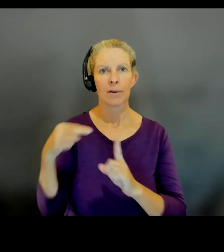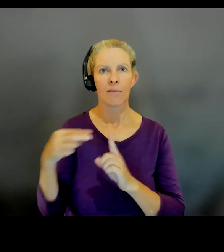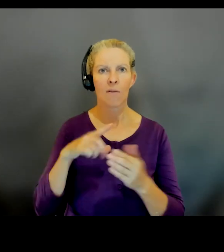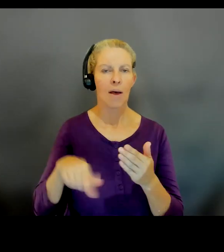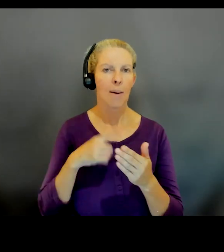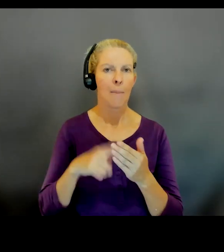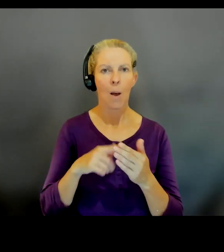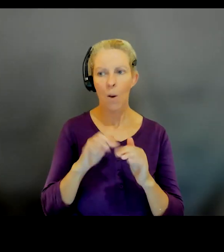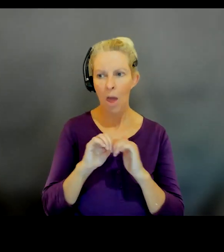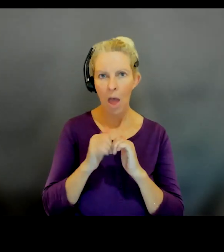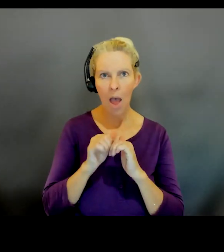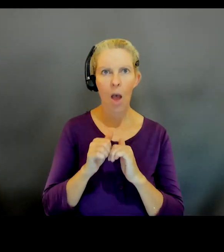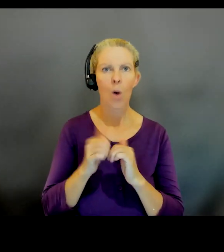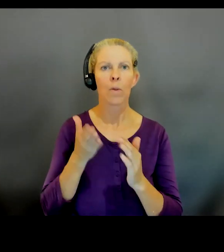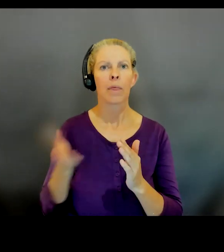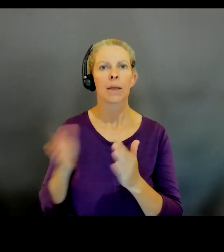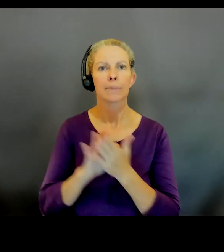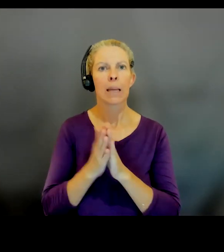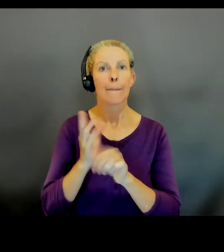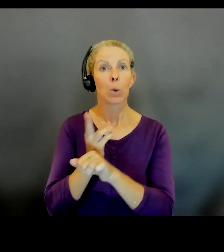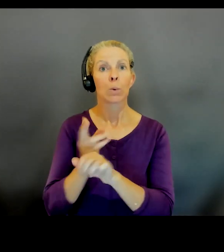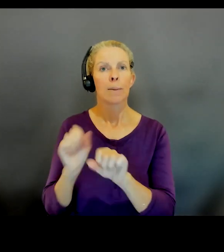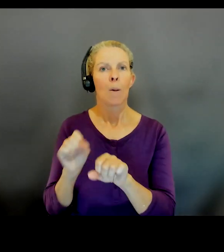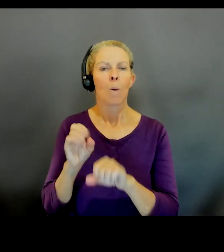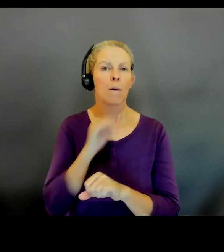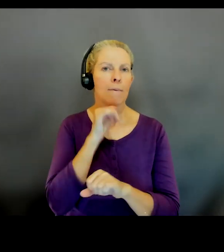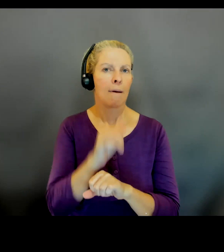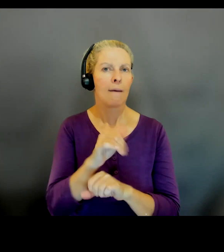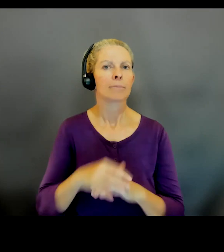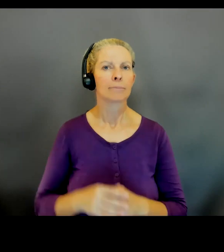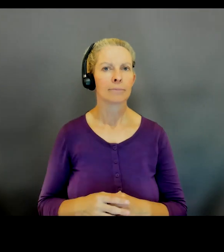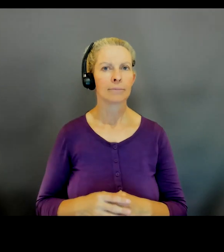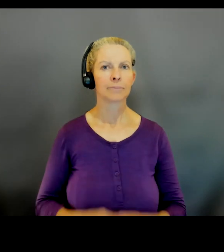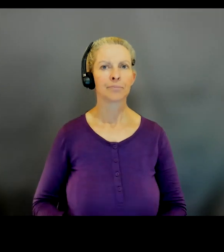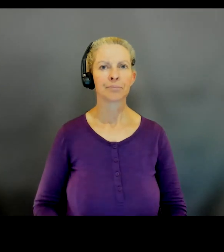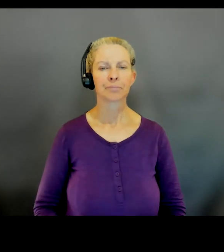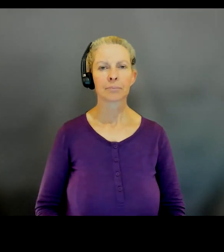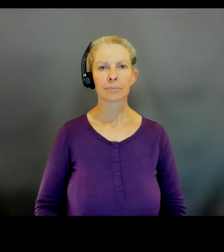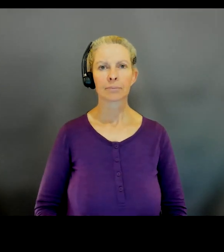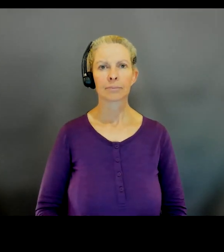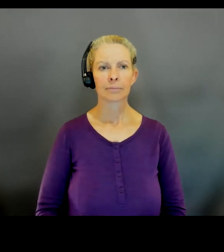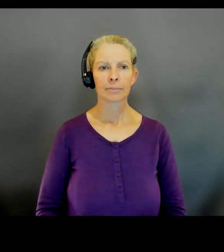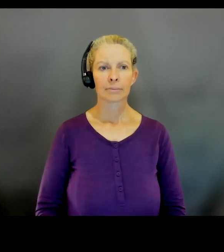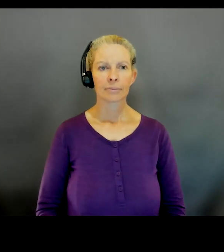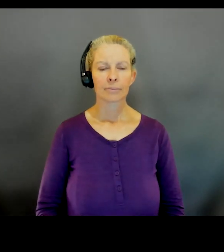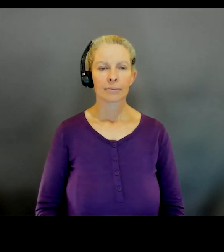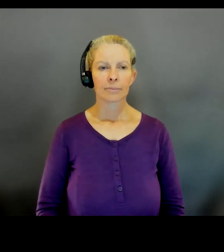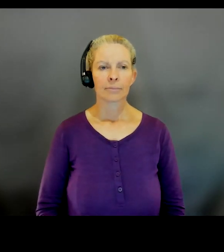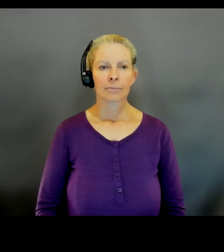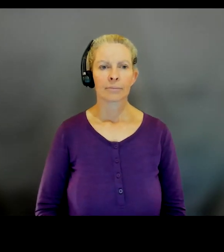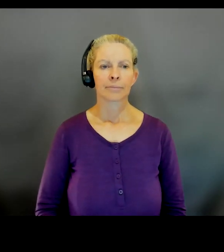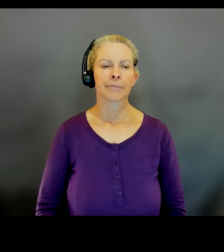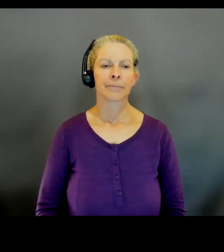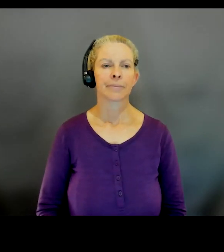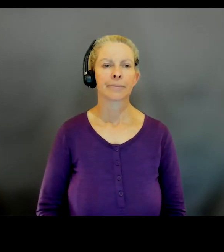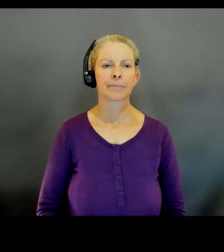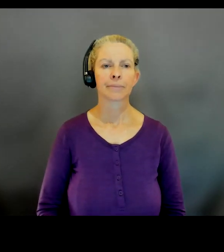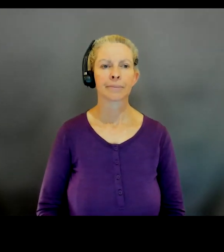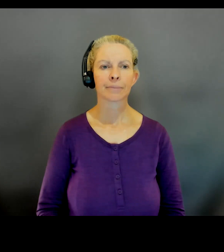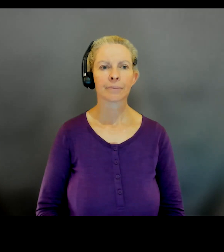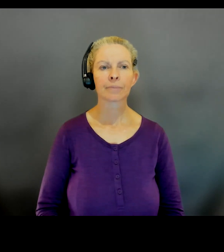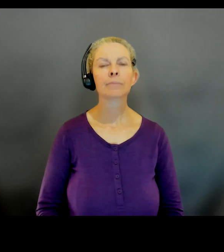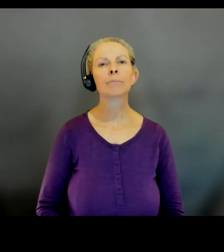usable for people. When it comes to websites on specific topics, I have noticed that they